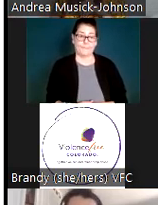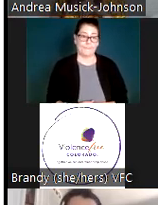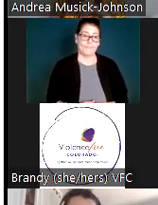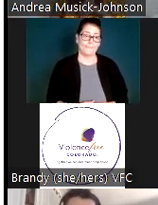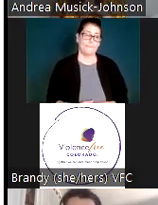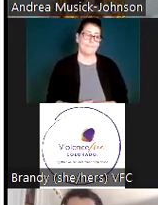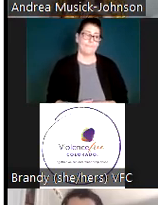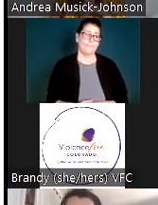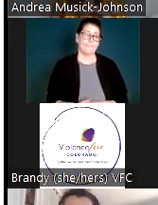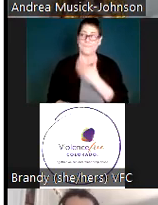Thank you. (Andrea) You're